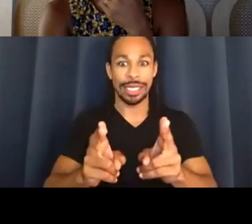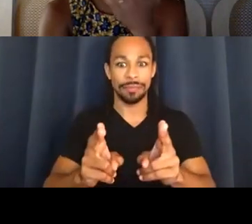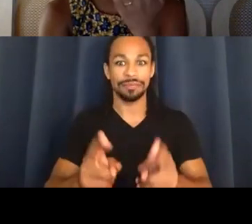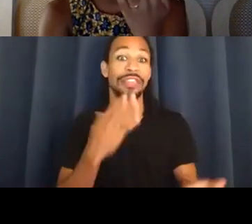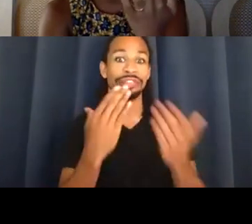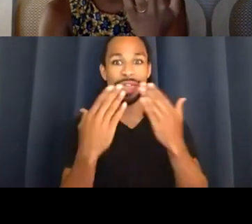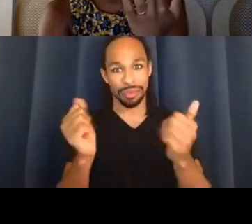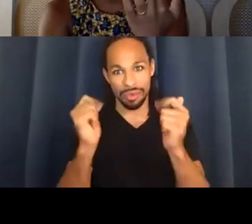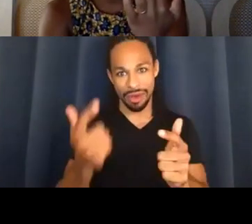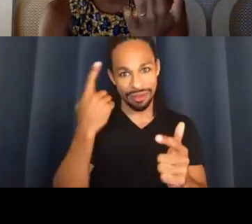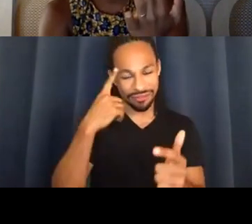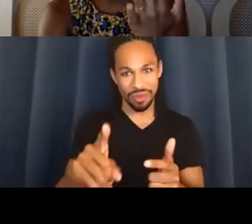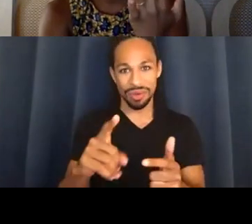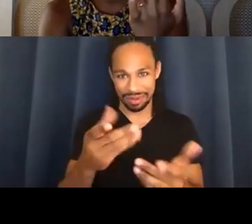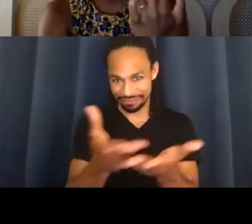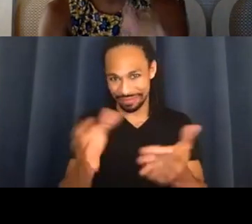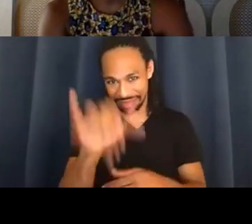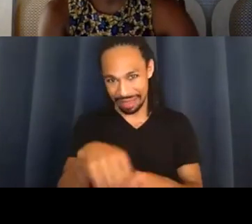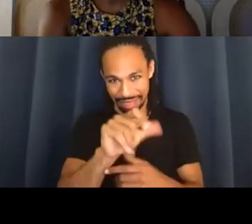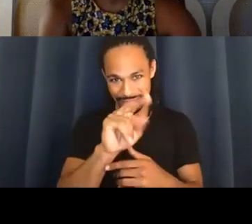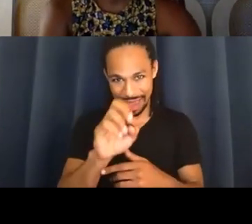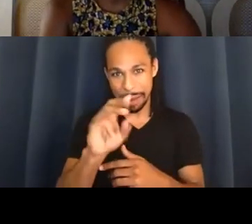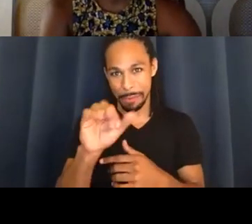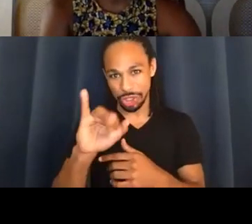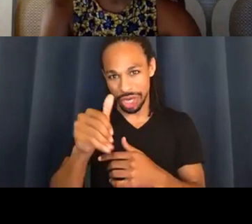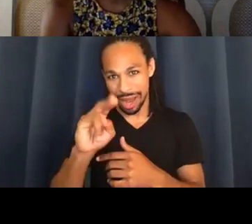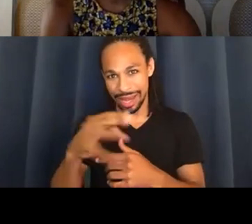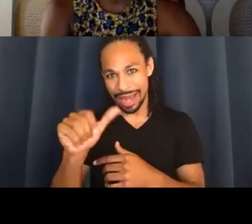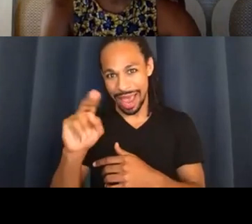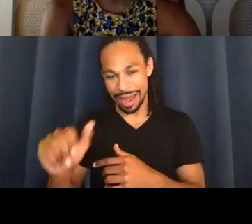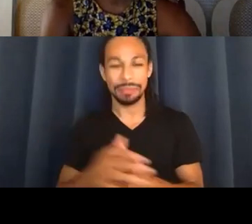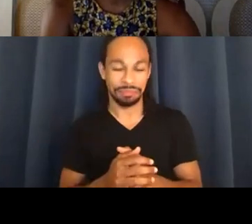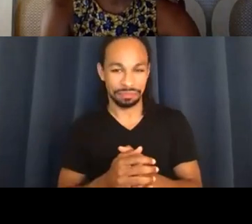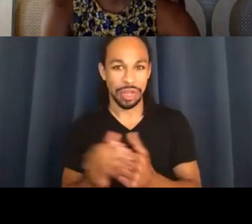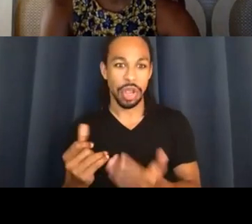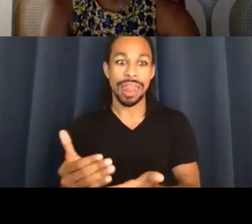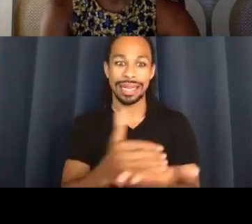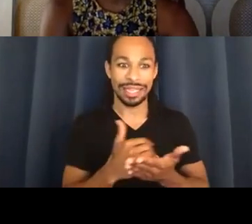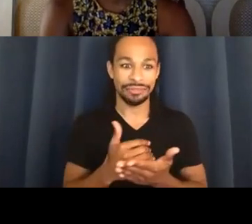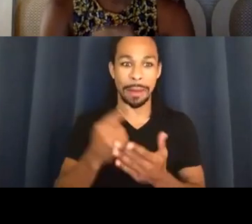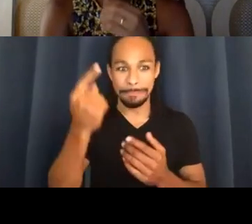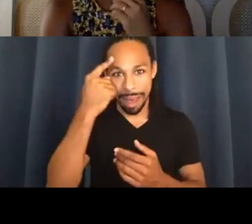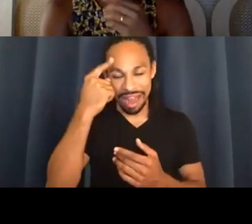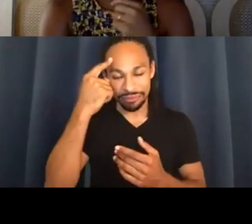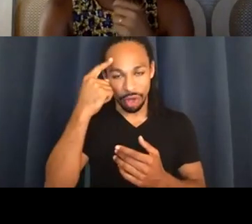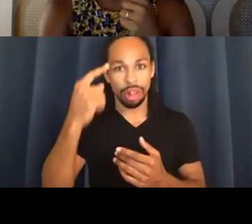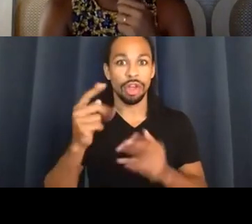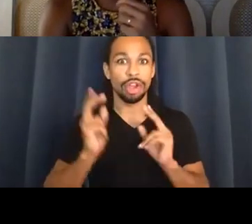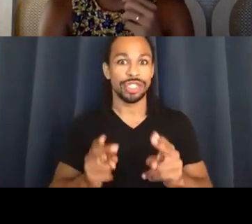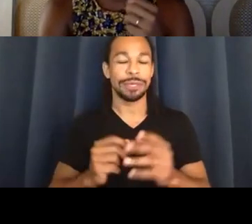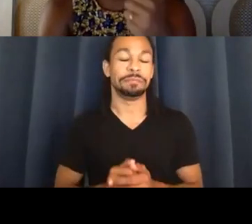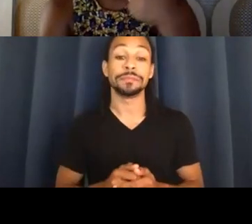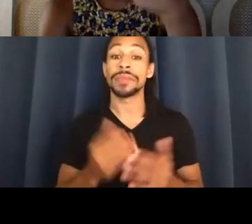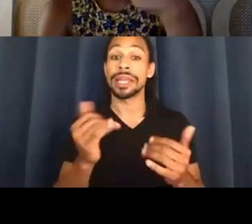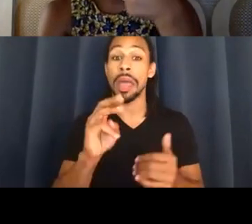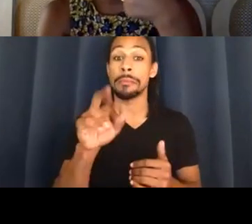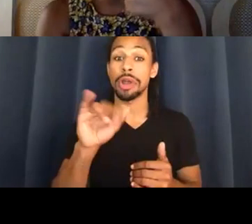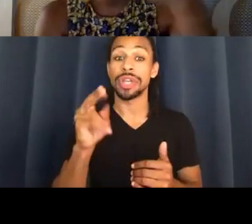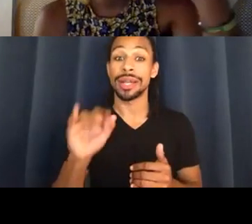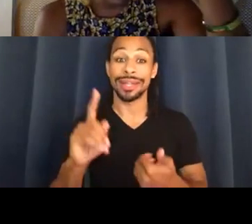Marjani, Anna for that. >> Marjani Forte-Saunders: Inclusive